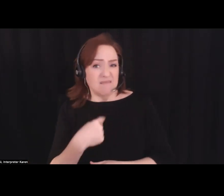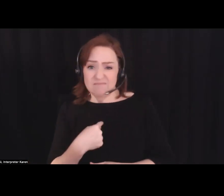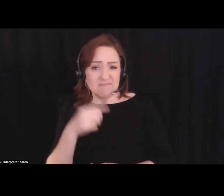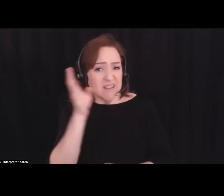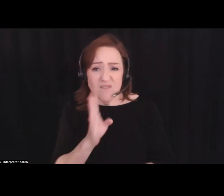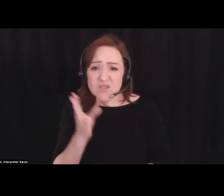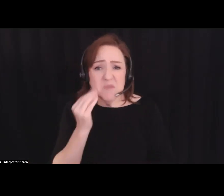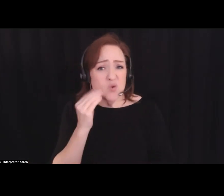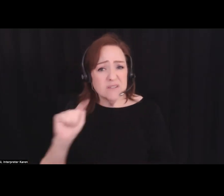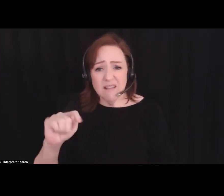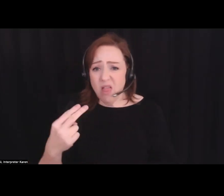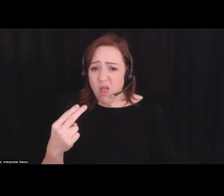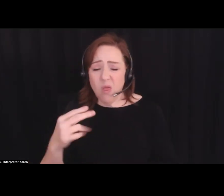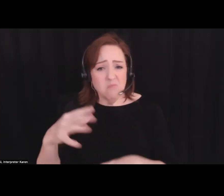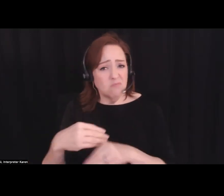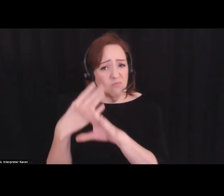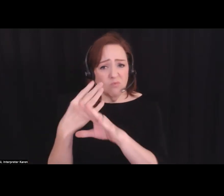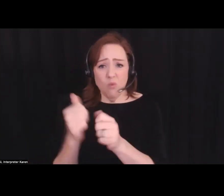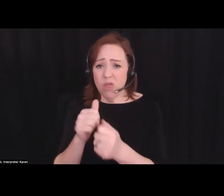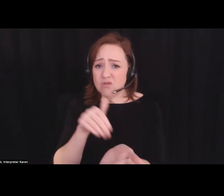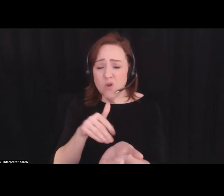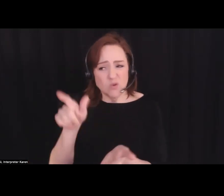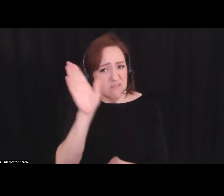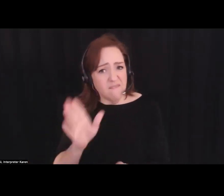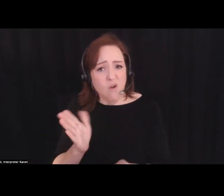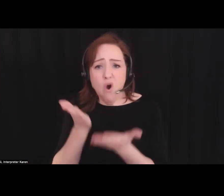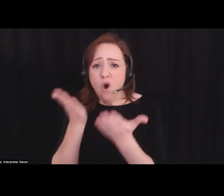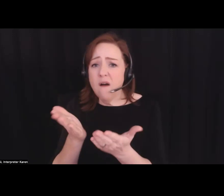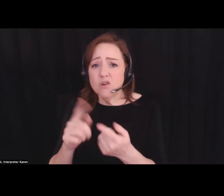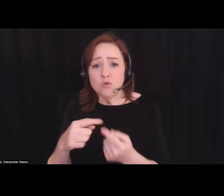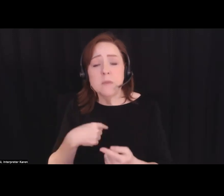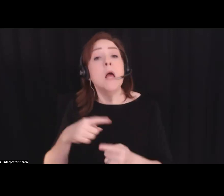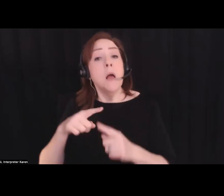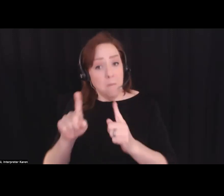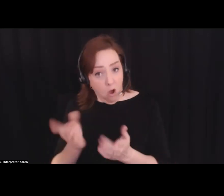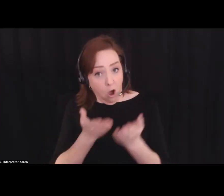with my doctors they never offered it to me however they offered it to my husband who is